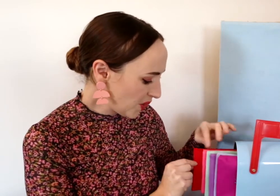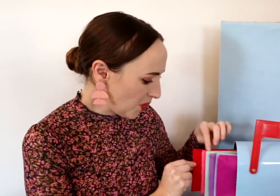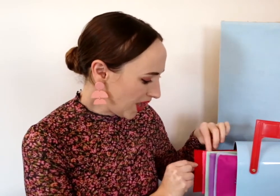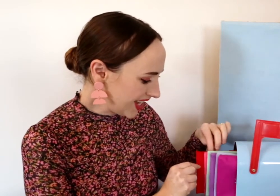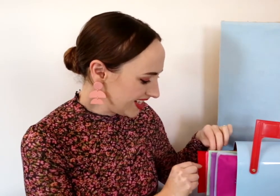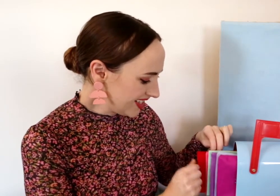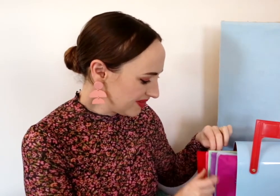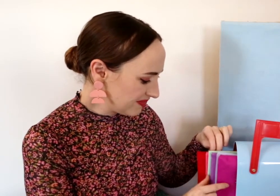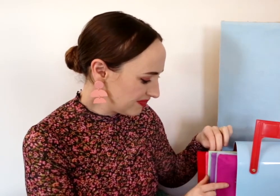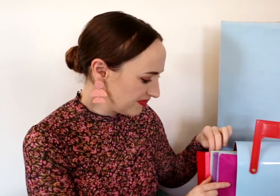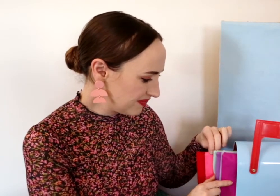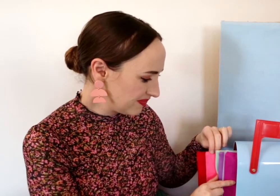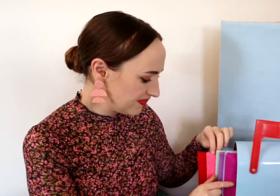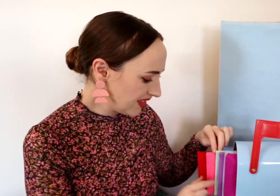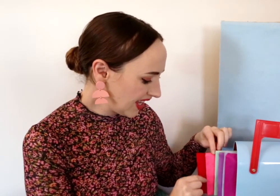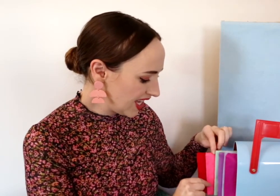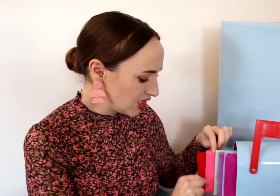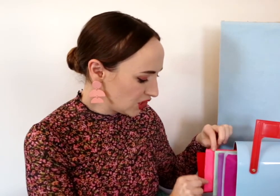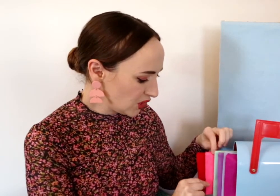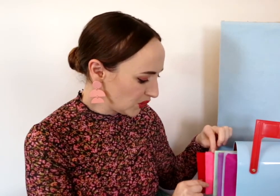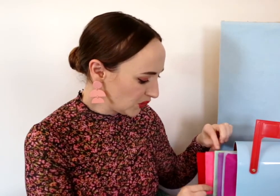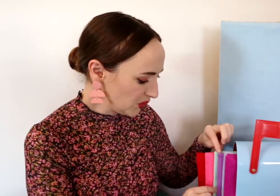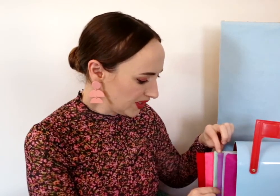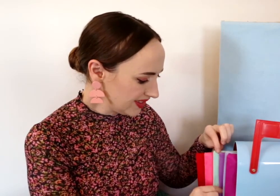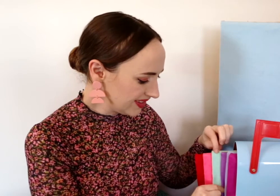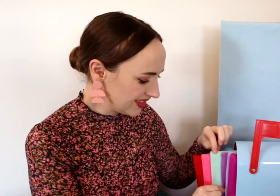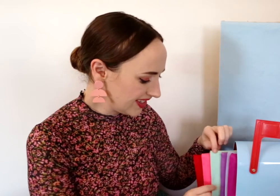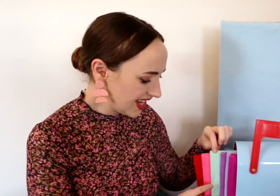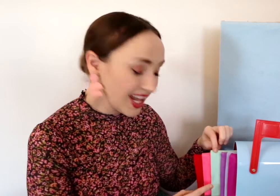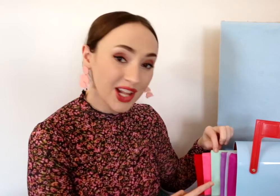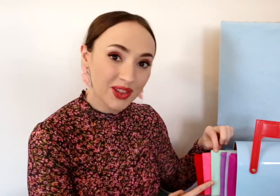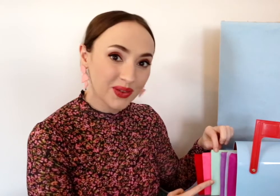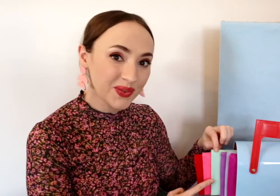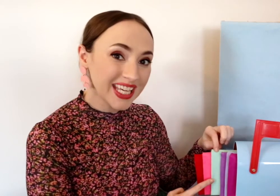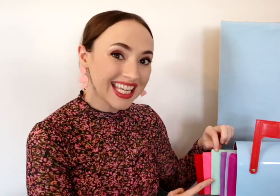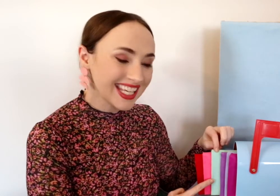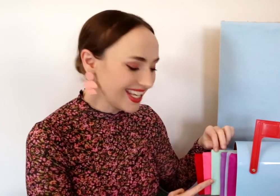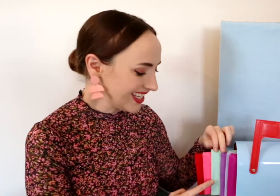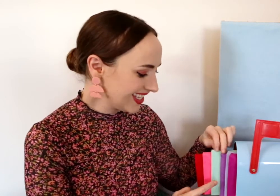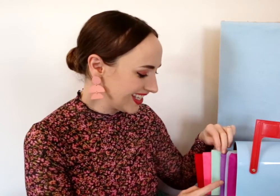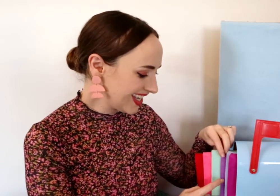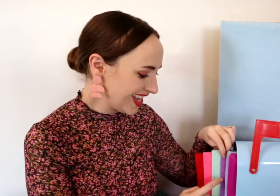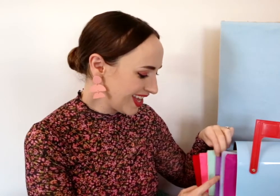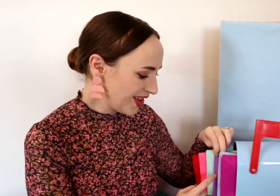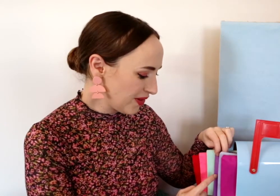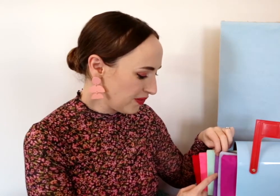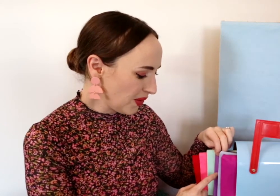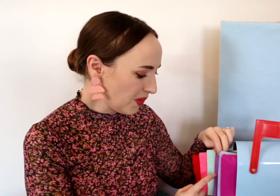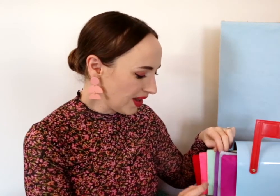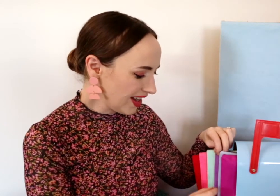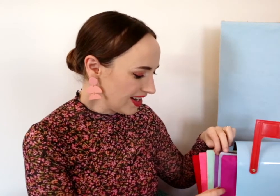One, two, three, four,